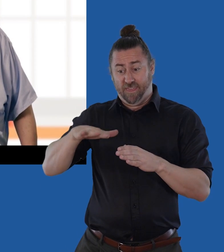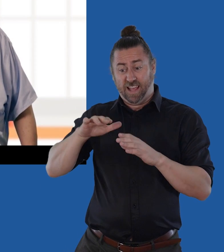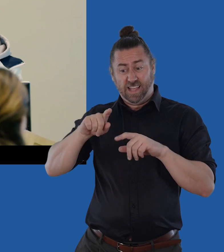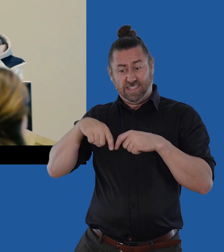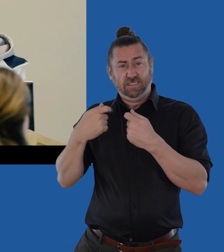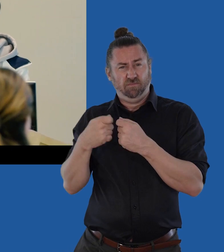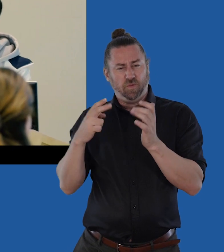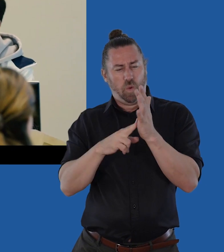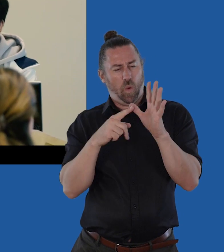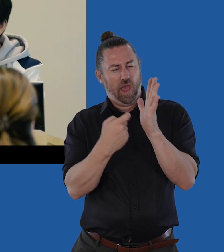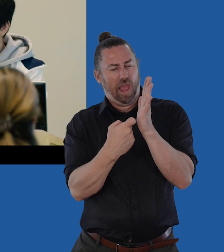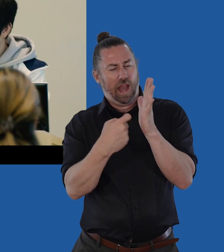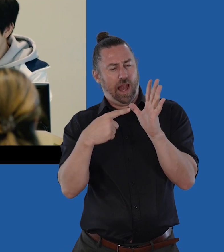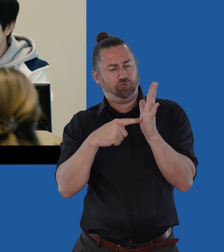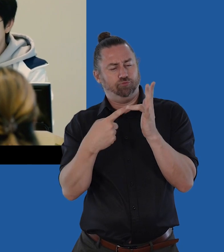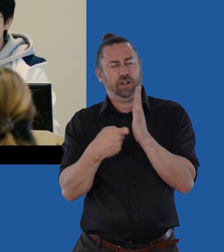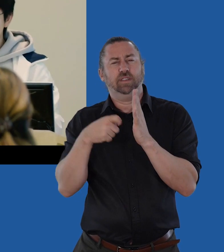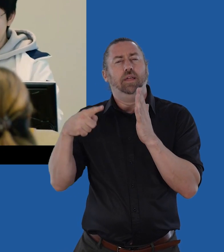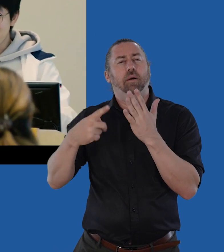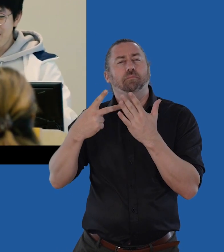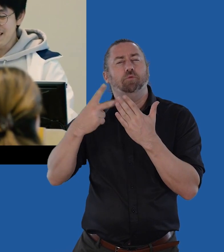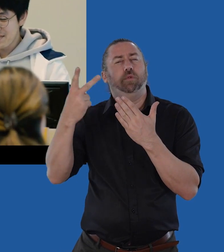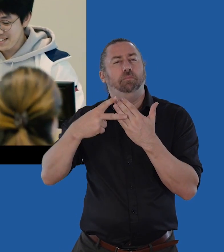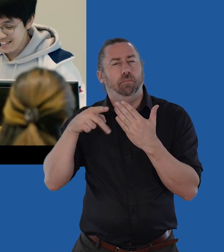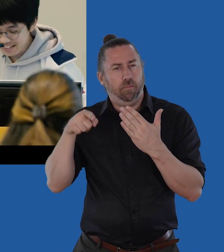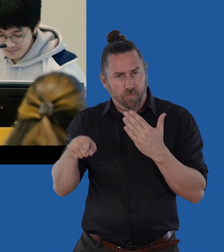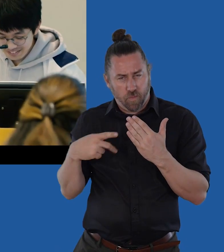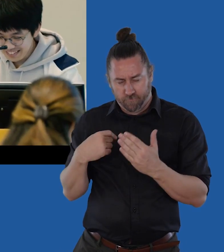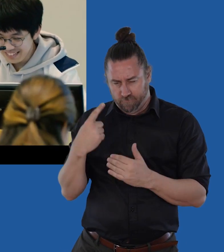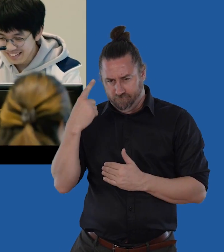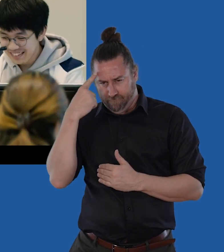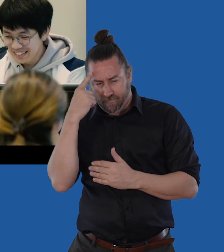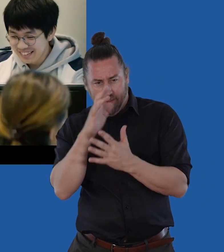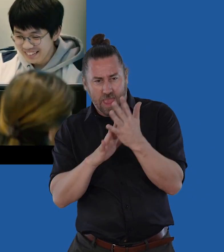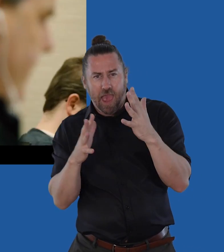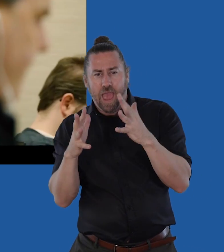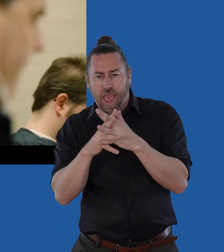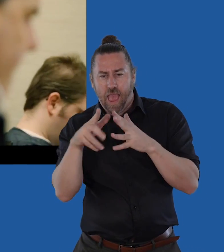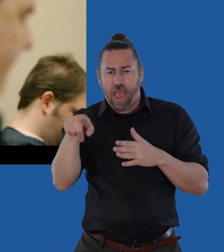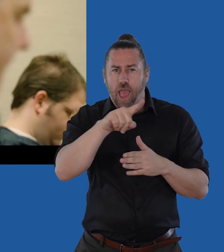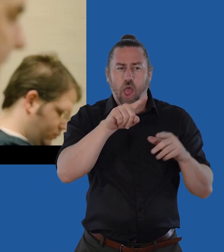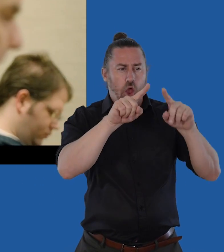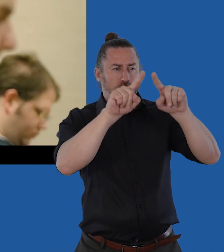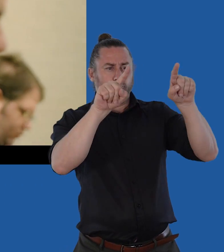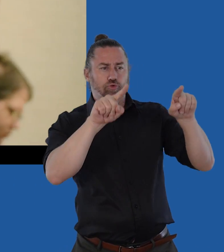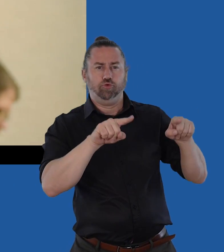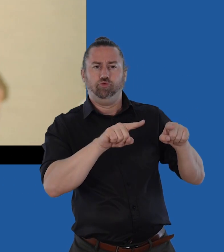really looking at how we can improve the landscape for screen reader users when it comes to accessibility.